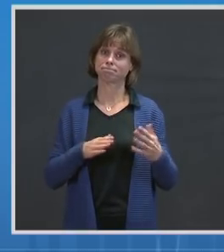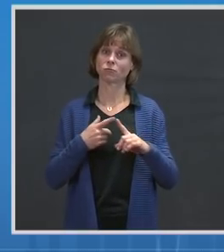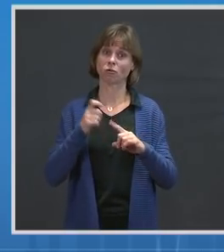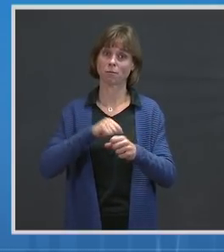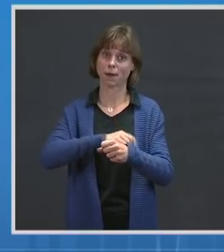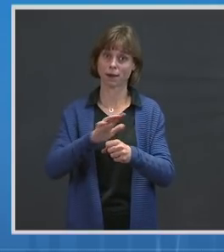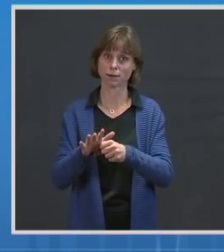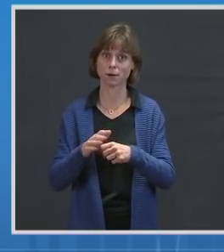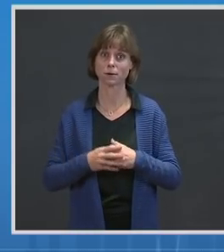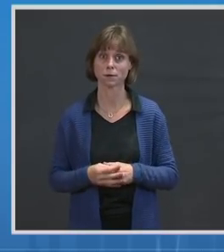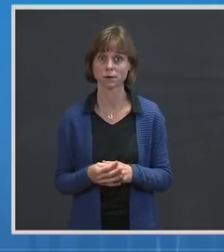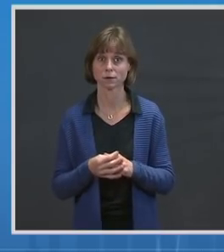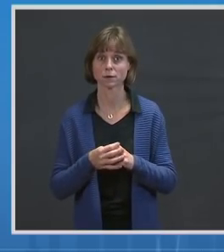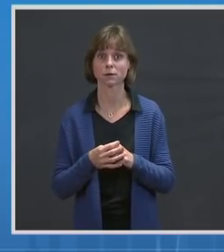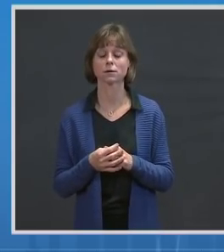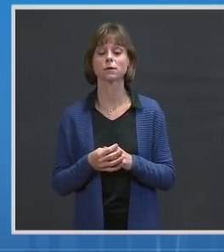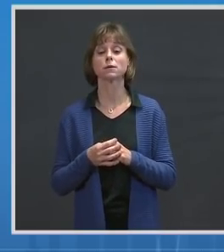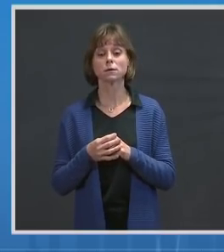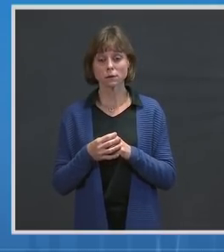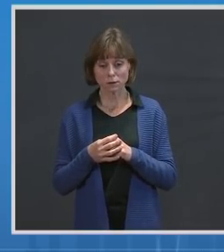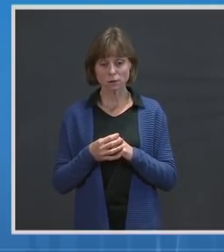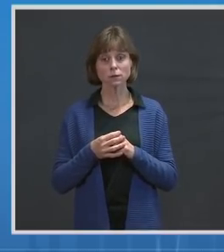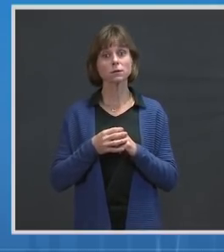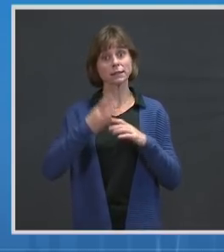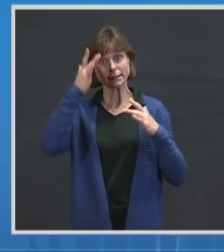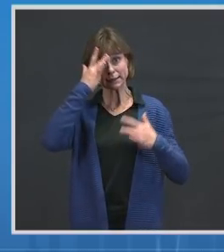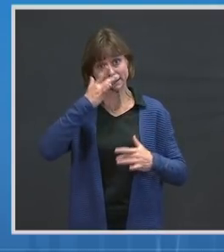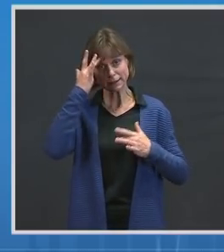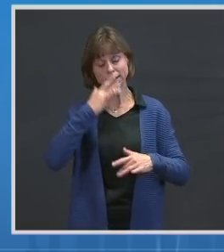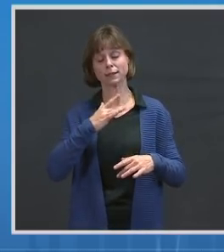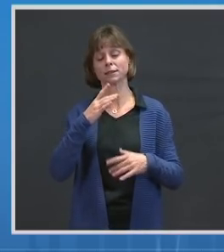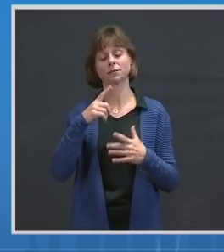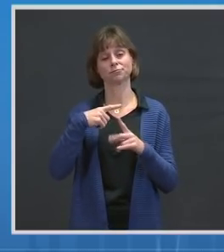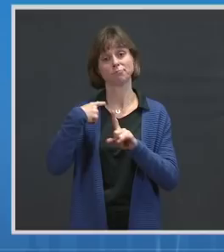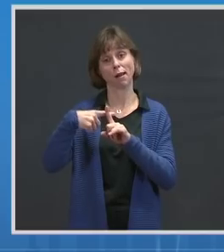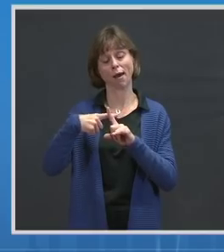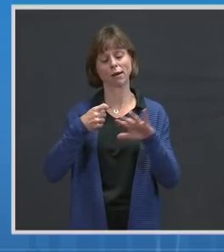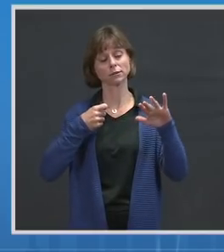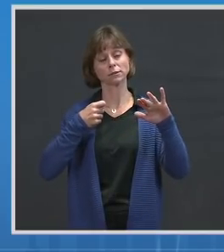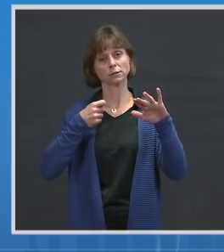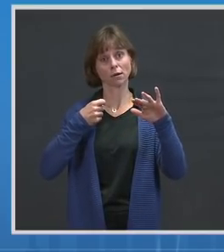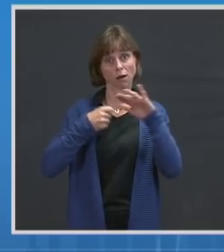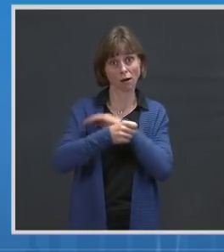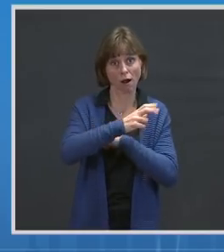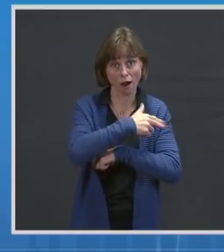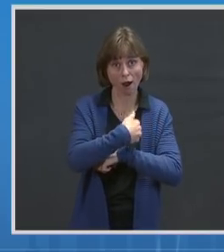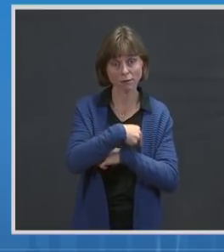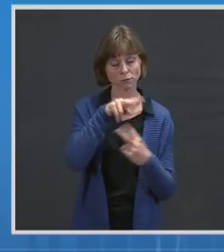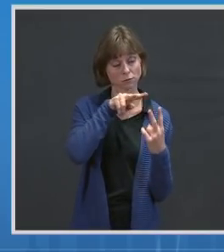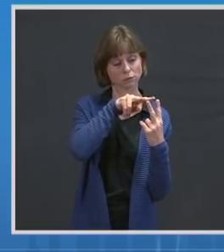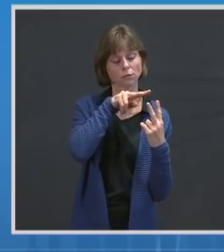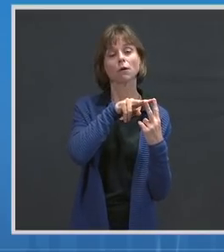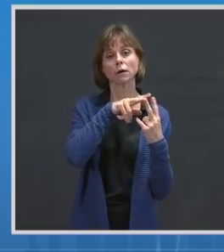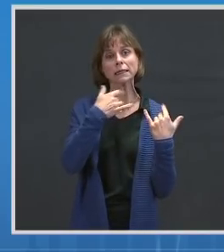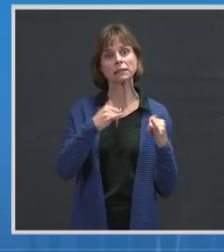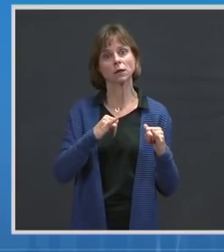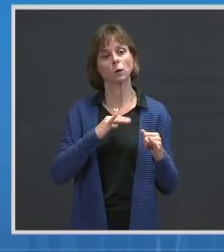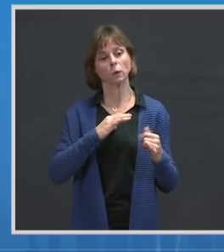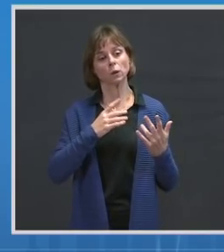While cases and hospitalizations continue to move in the right direction, we remain in the midst of a very serious pandemic,